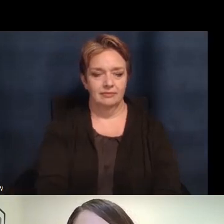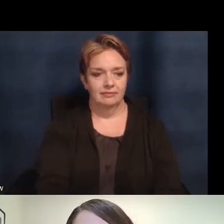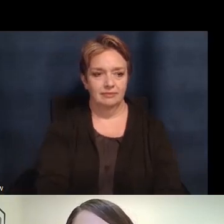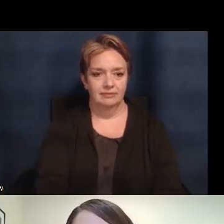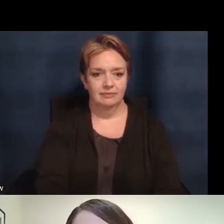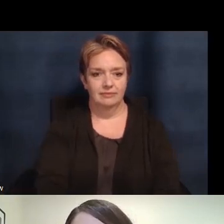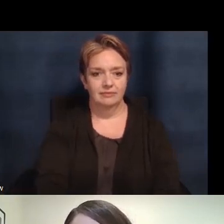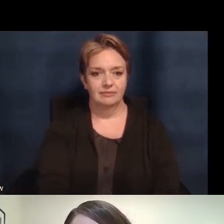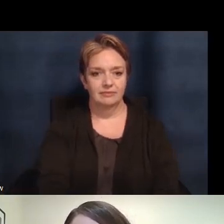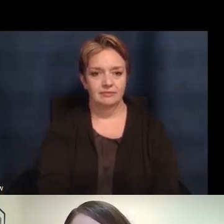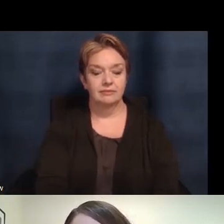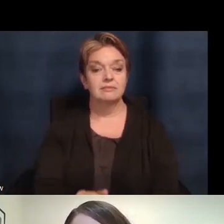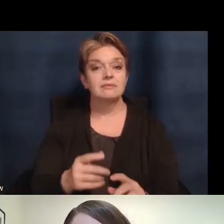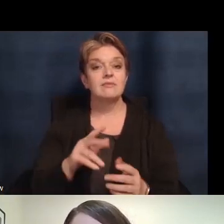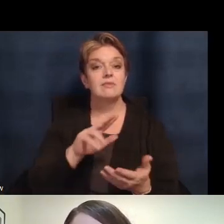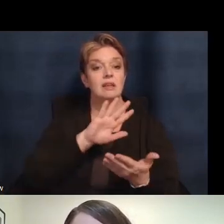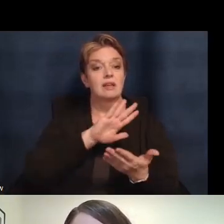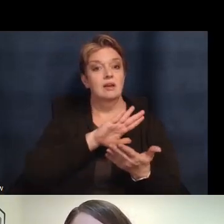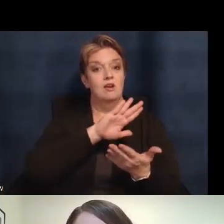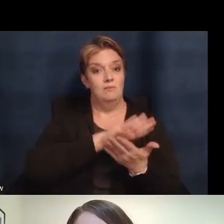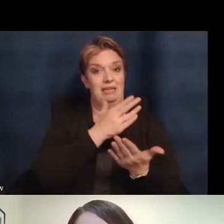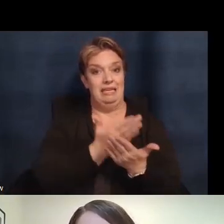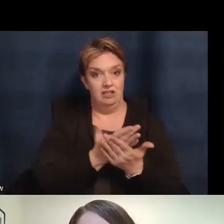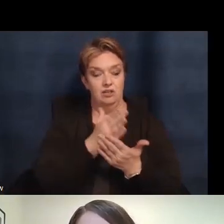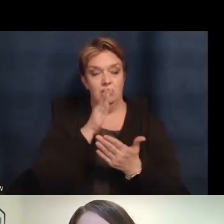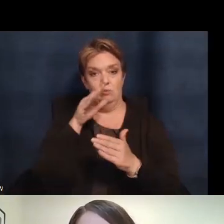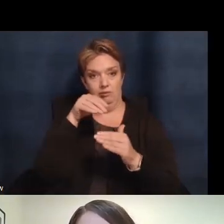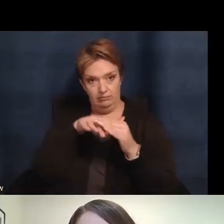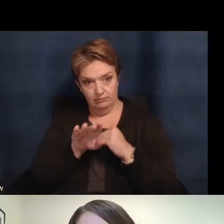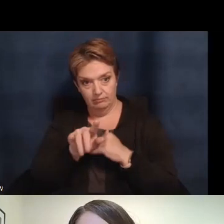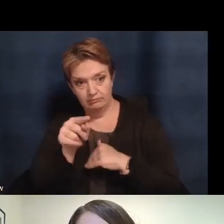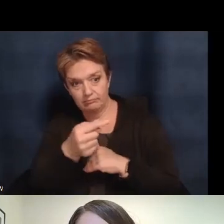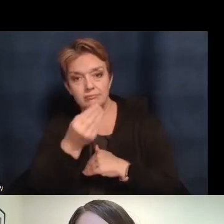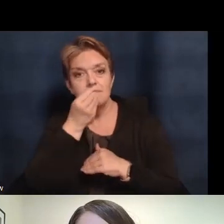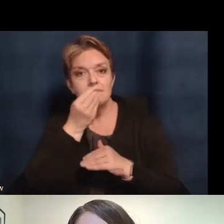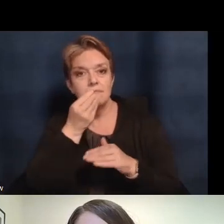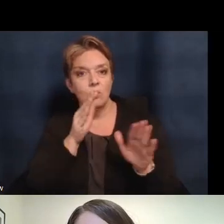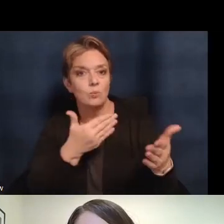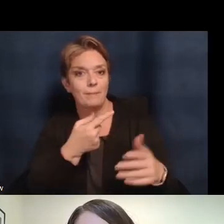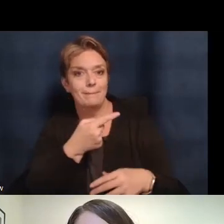So in the kit... from the kitchen, you would peek into Miss O’Keeffe's dining room.